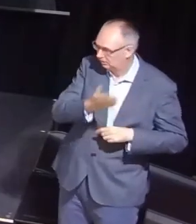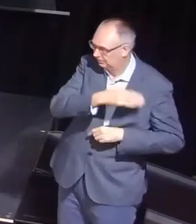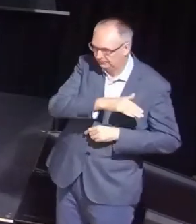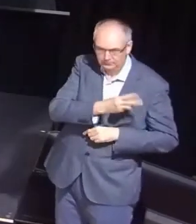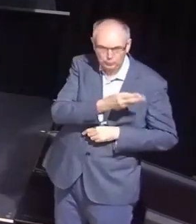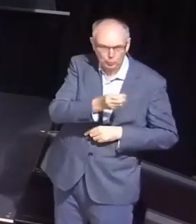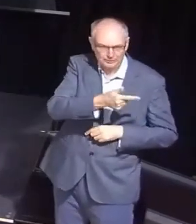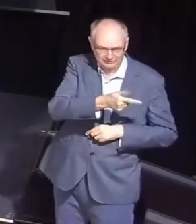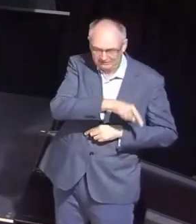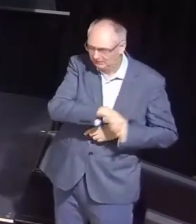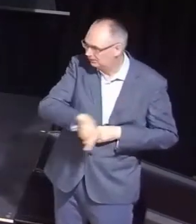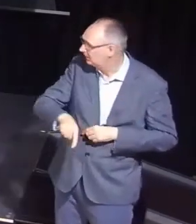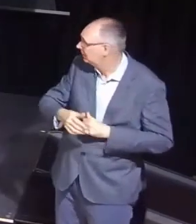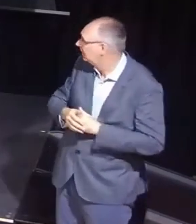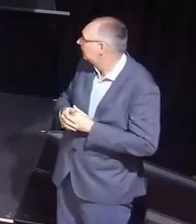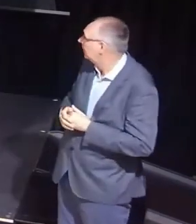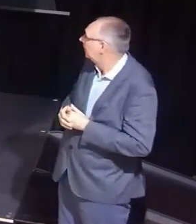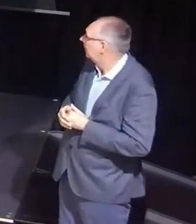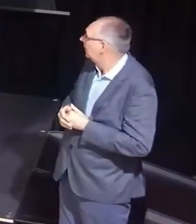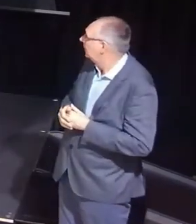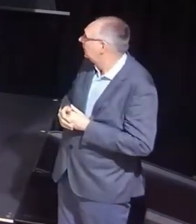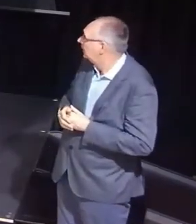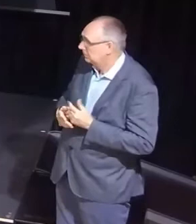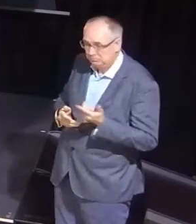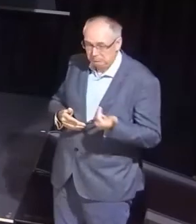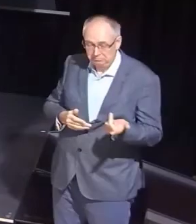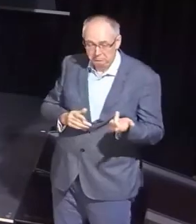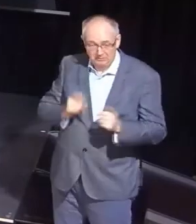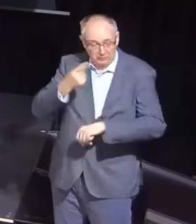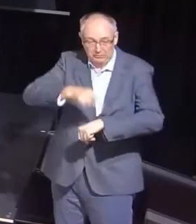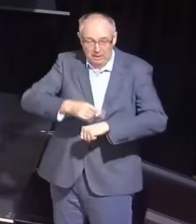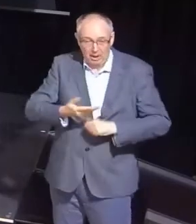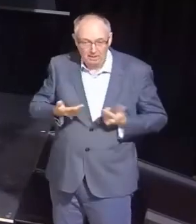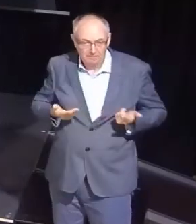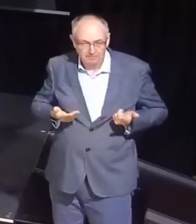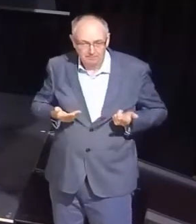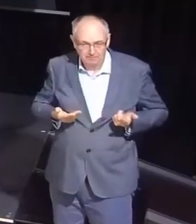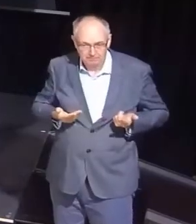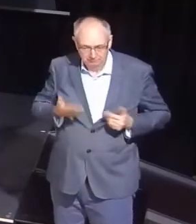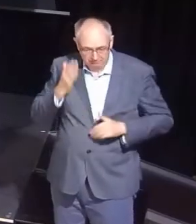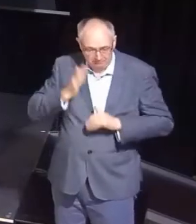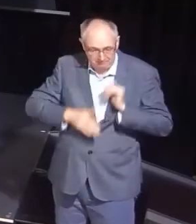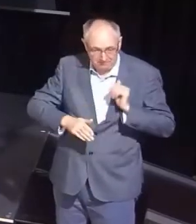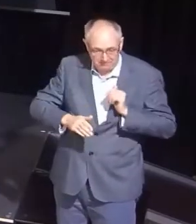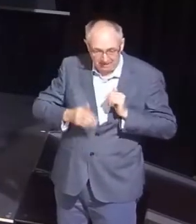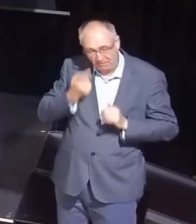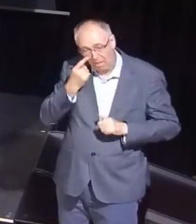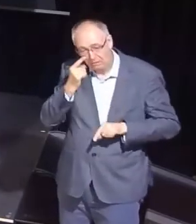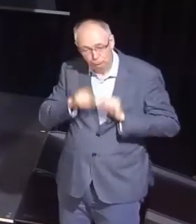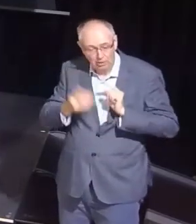It was...something we had never tried before. We decided that we would take about one day,